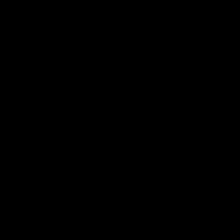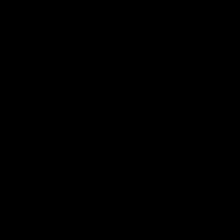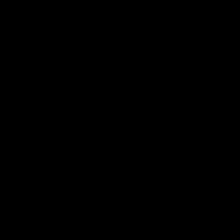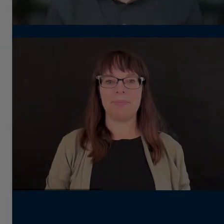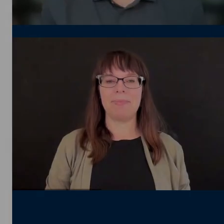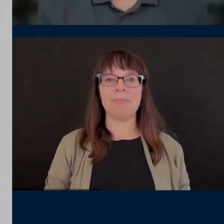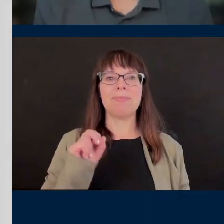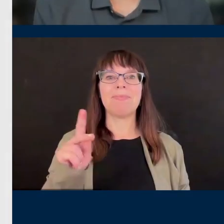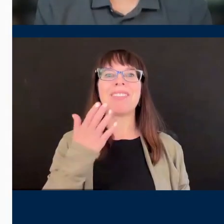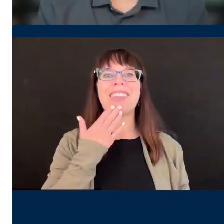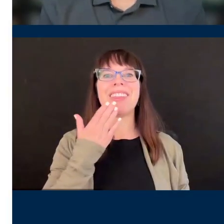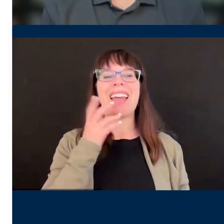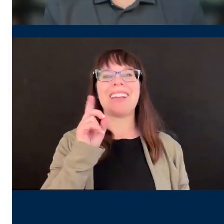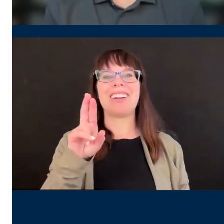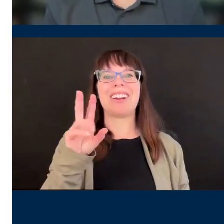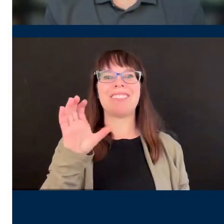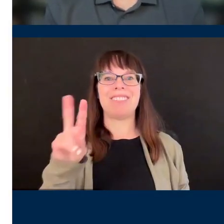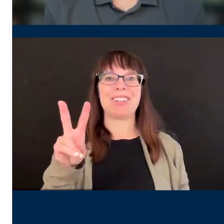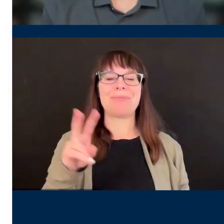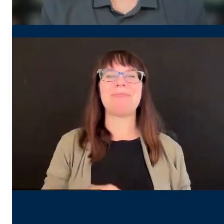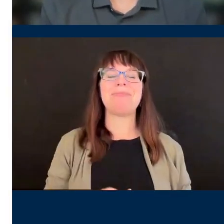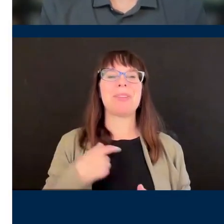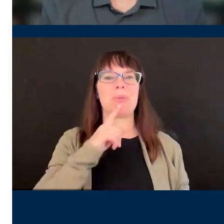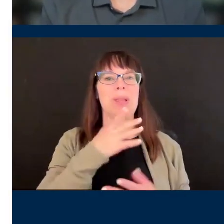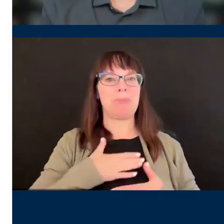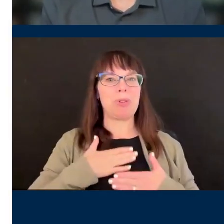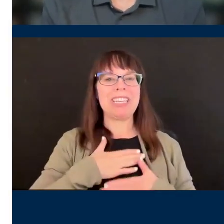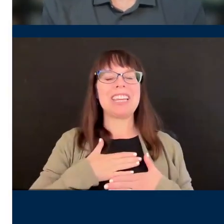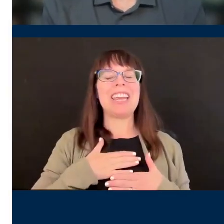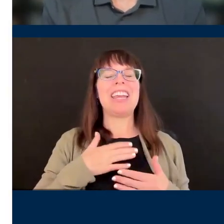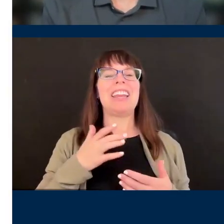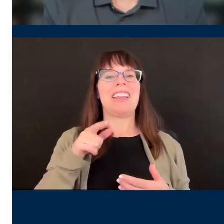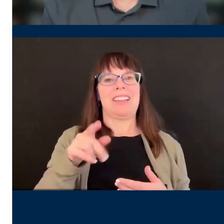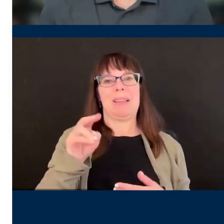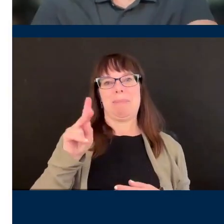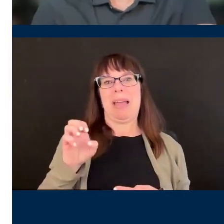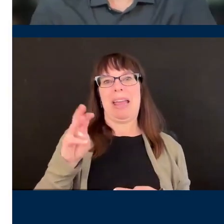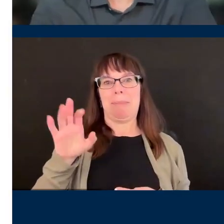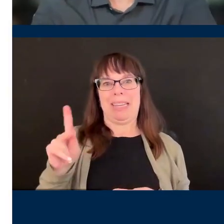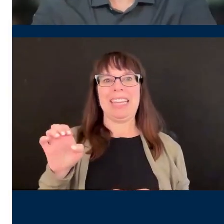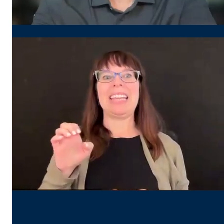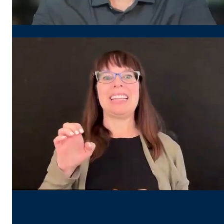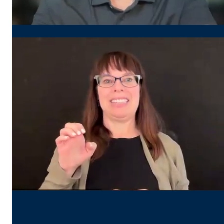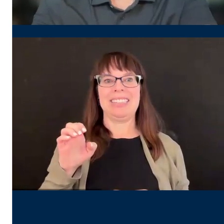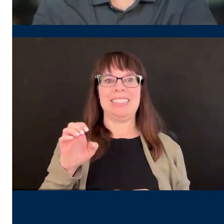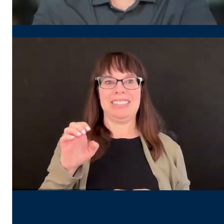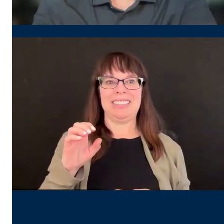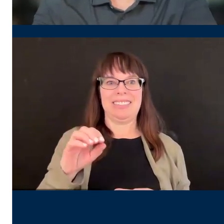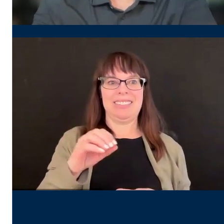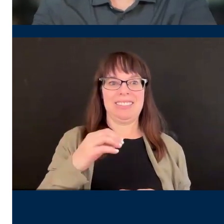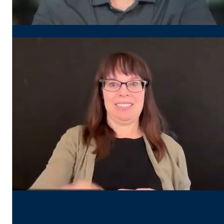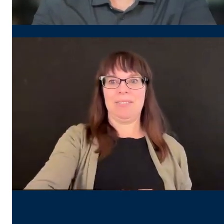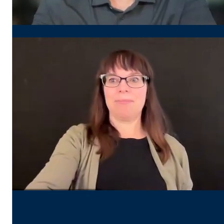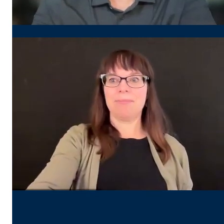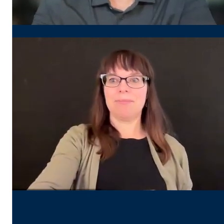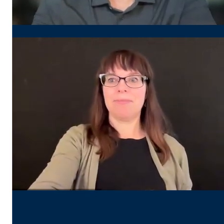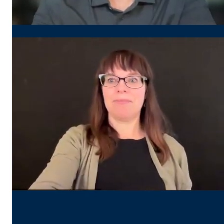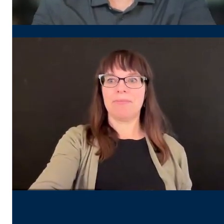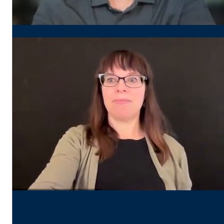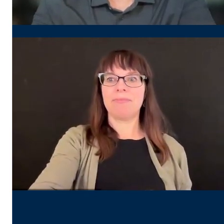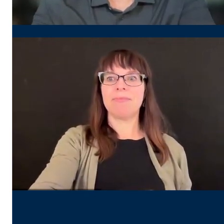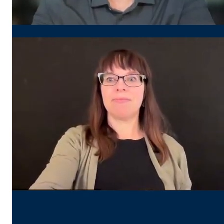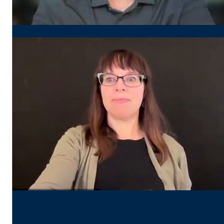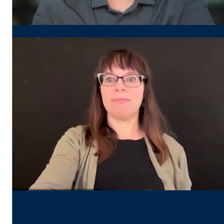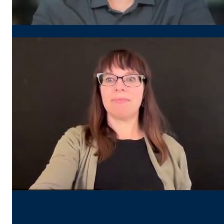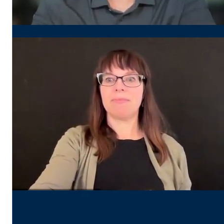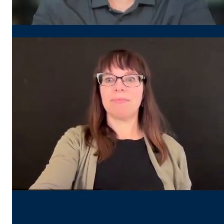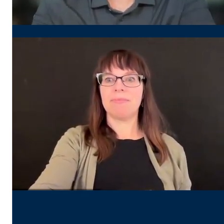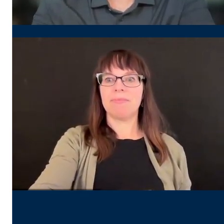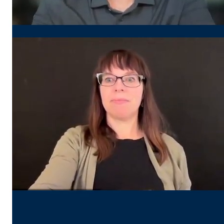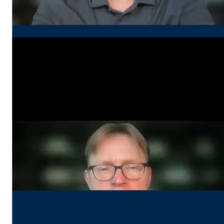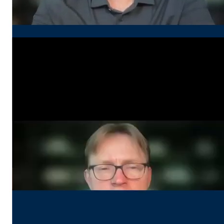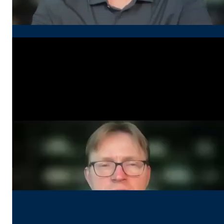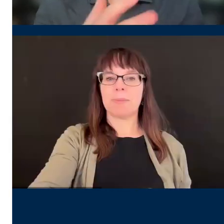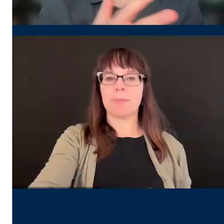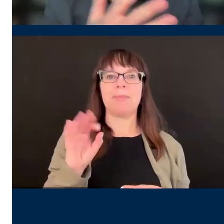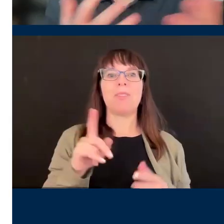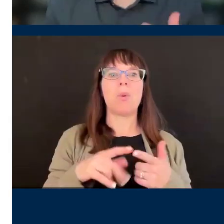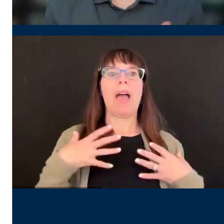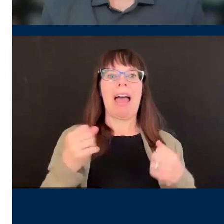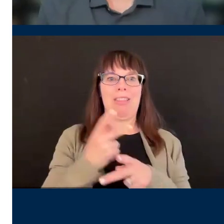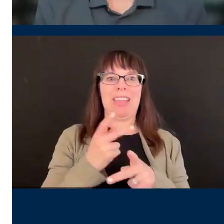Mike McKee: Alright, thank you. Dr. Vogler, really appreciate it. So this is Mike McKee here speaking. So I'm gonna just pivot a bit over to the healthcare side. It just kind of really borrow